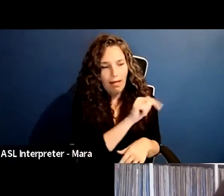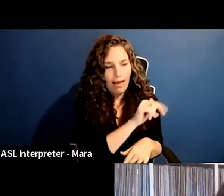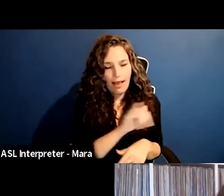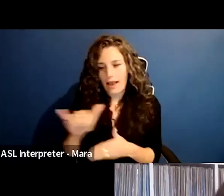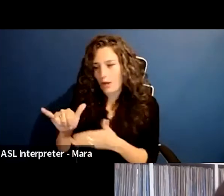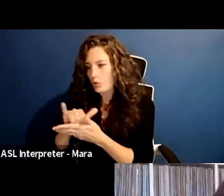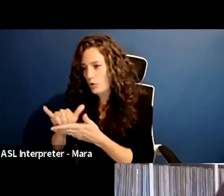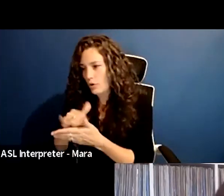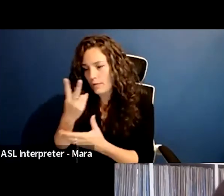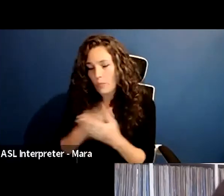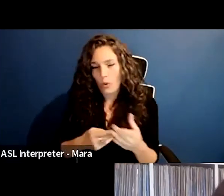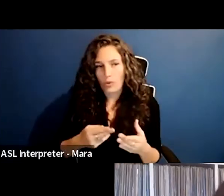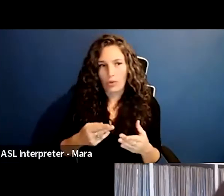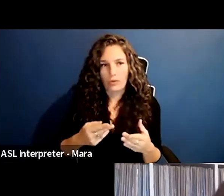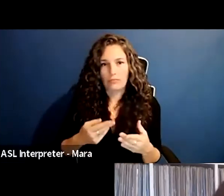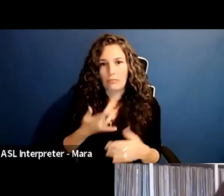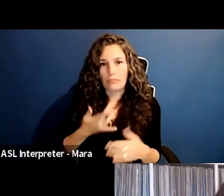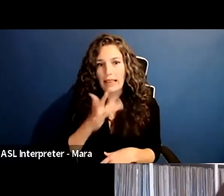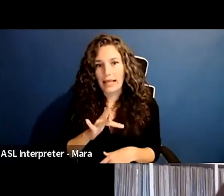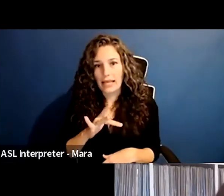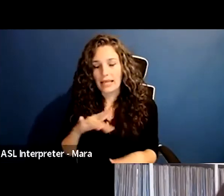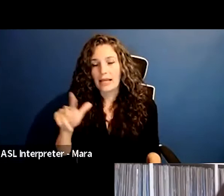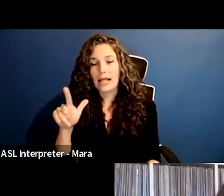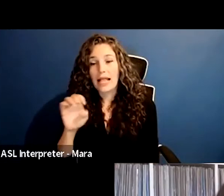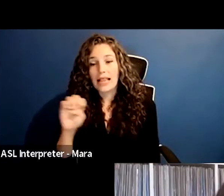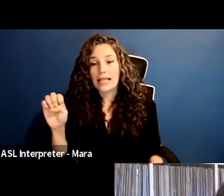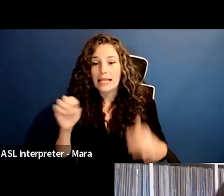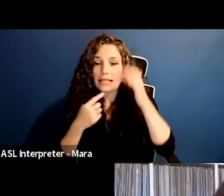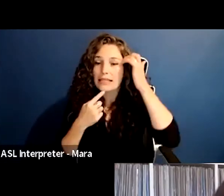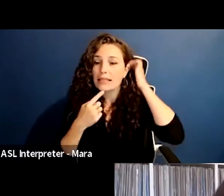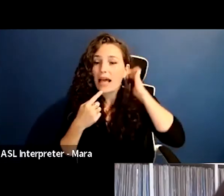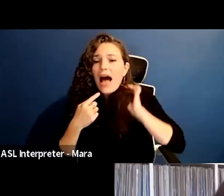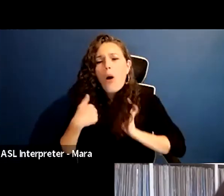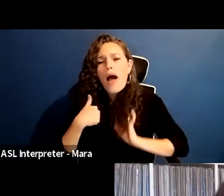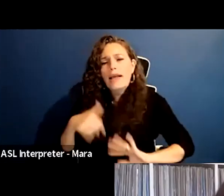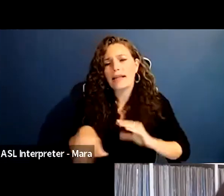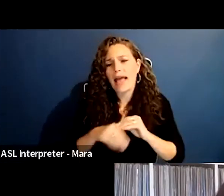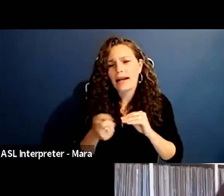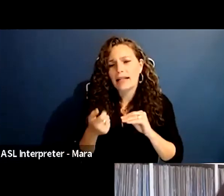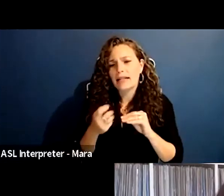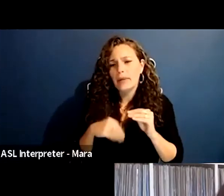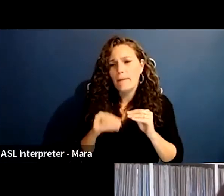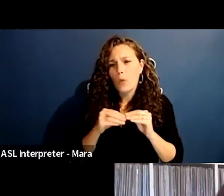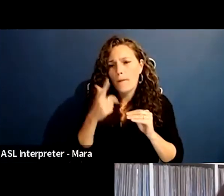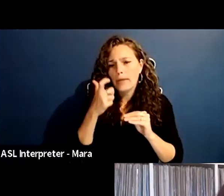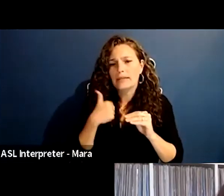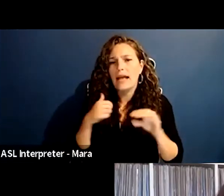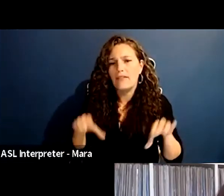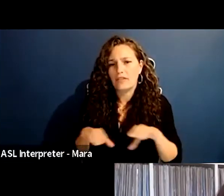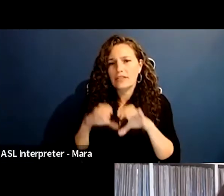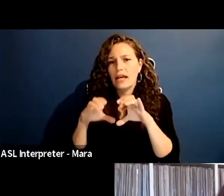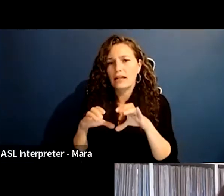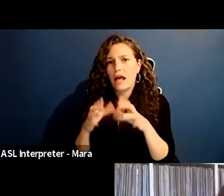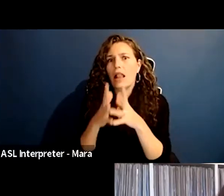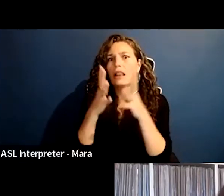I can say something about that because I've done a lot of the voiceover classes,